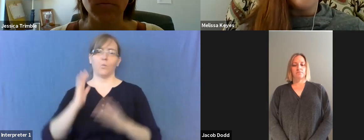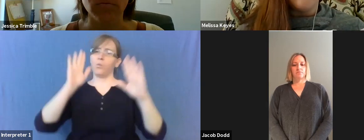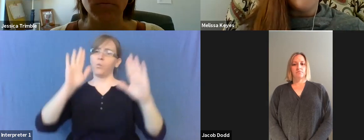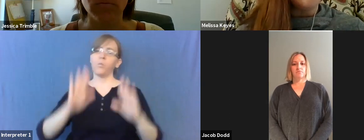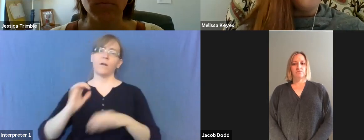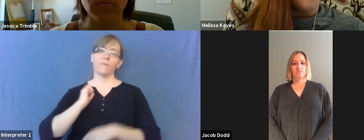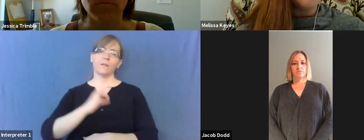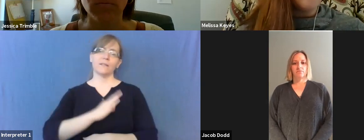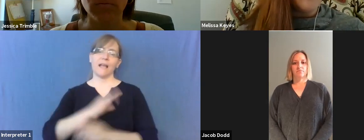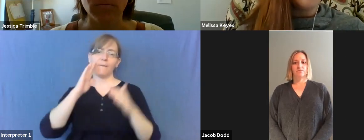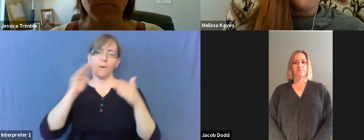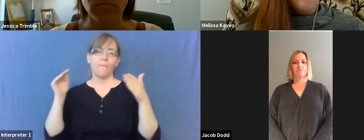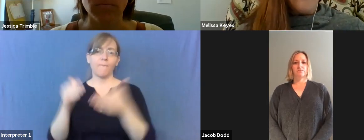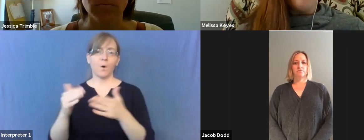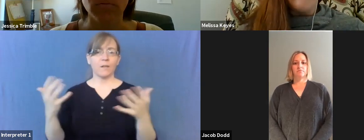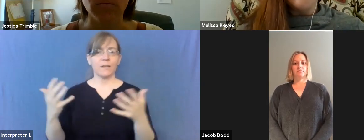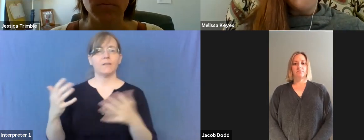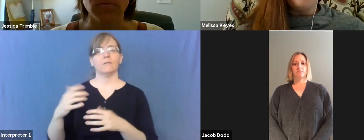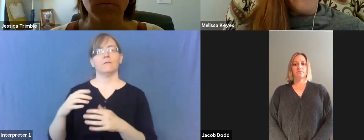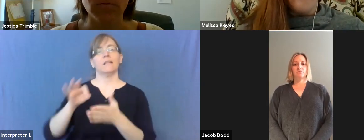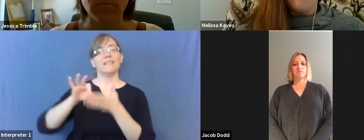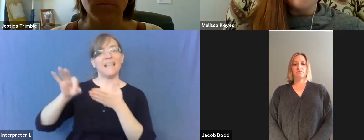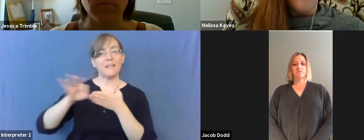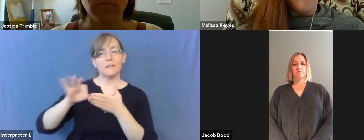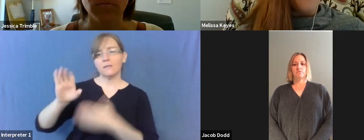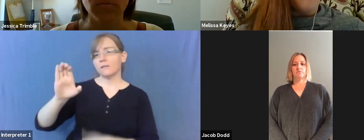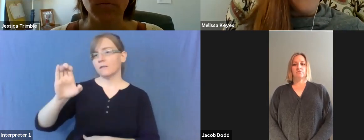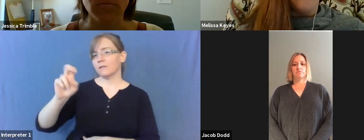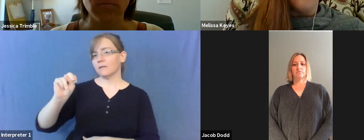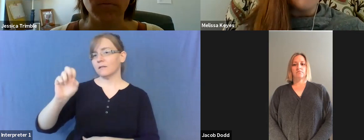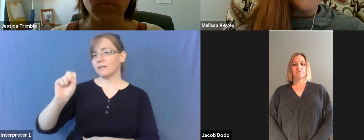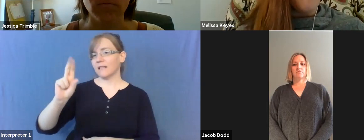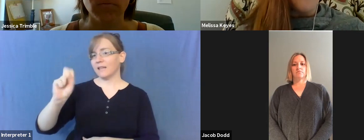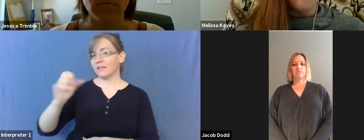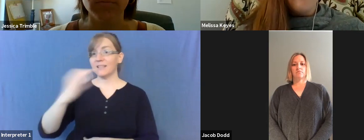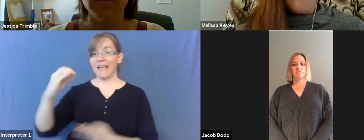the census and voting issues. Indiana's Primary is coming up in less than a month.